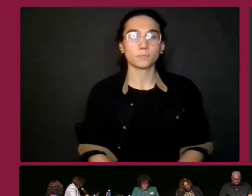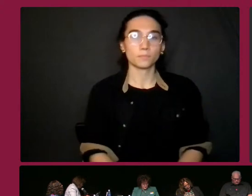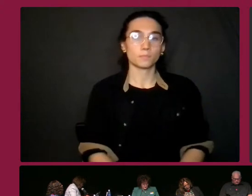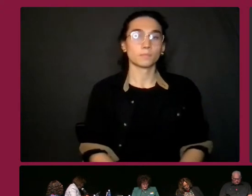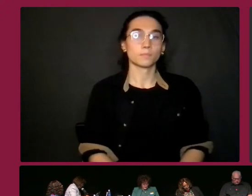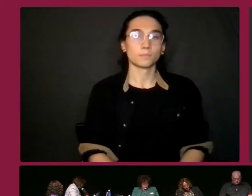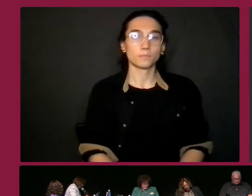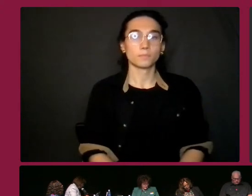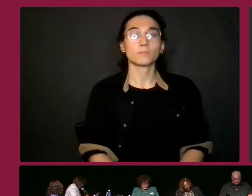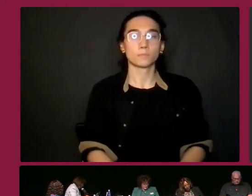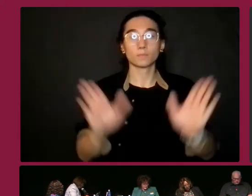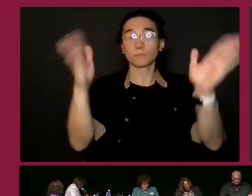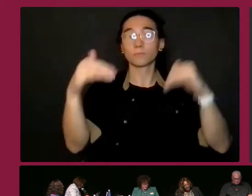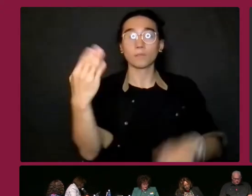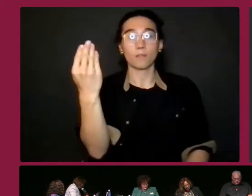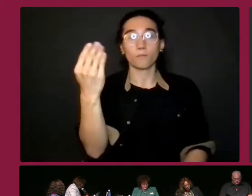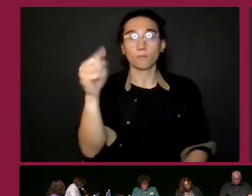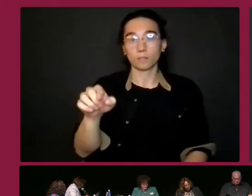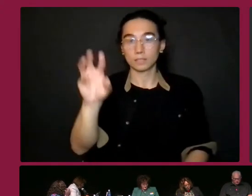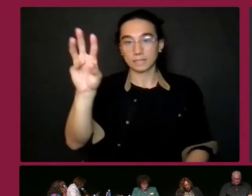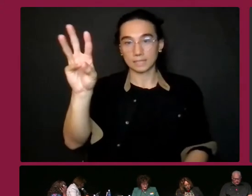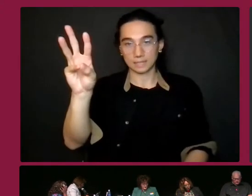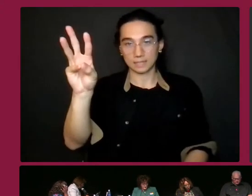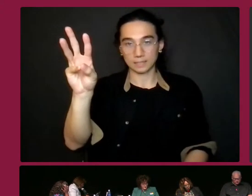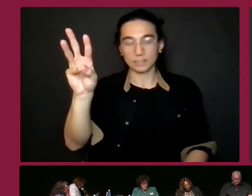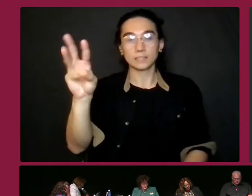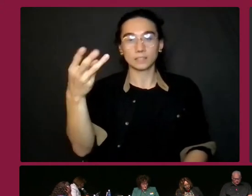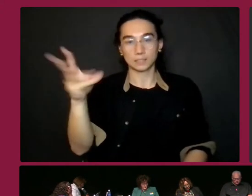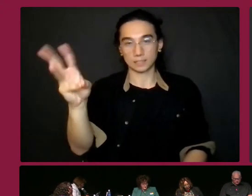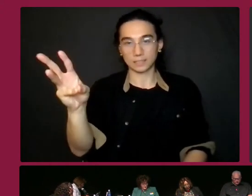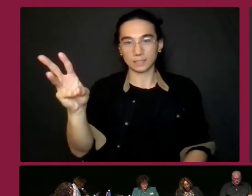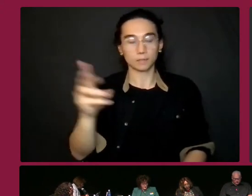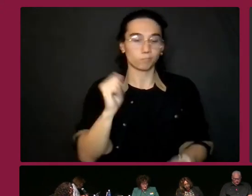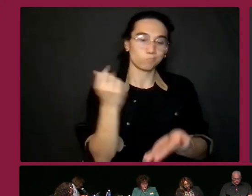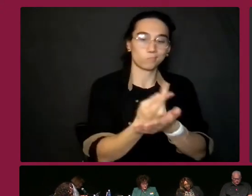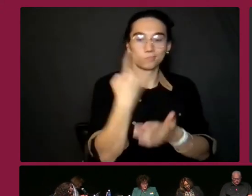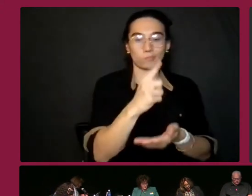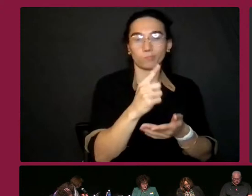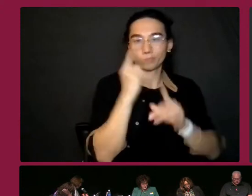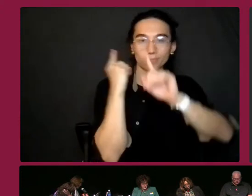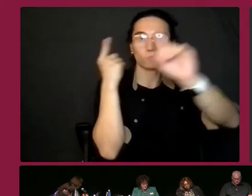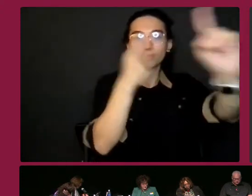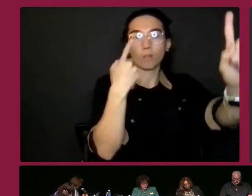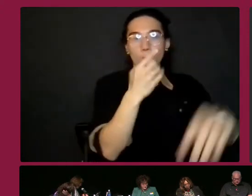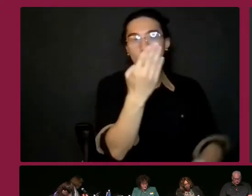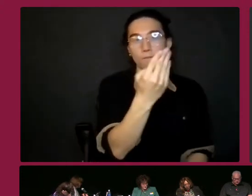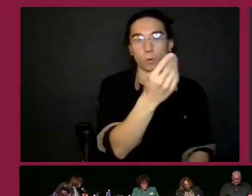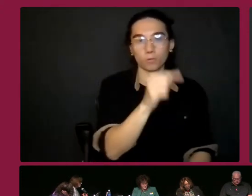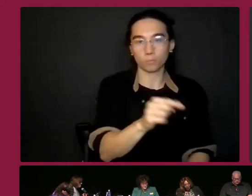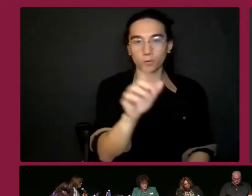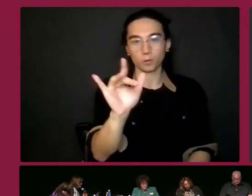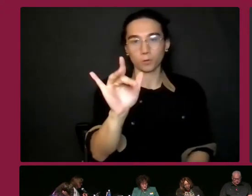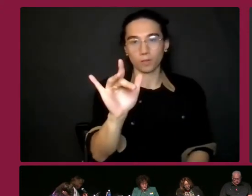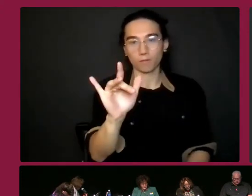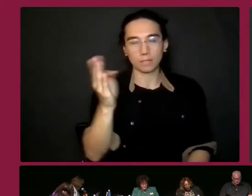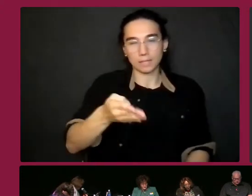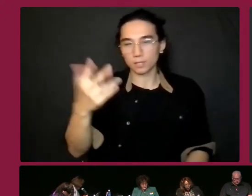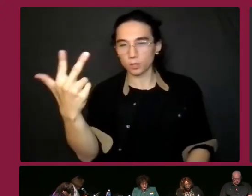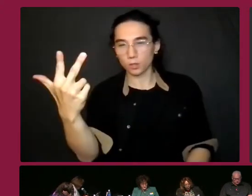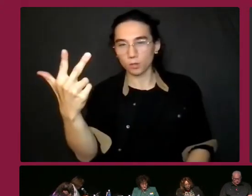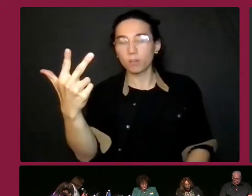1416, approval of resolution #2425/3 authorizing grant of drainage